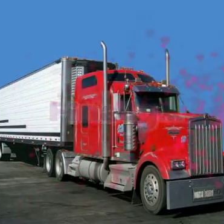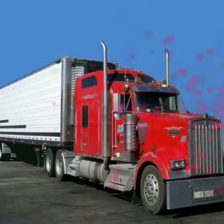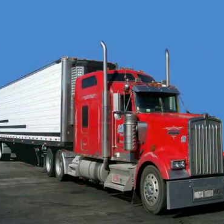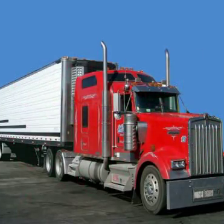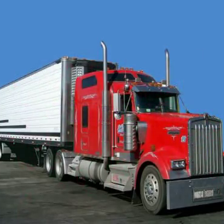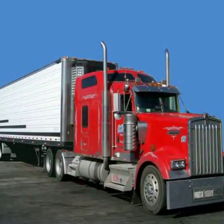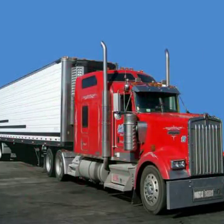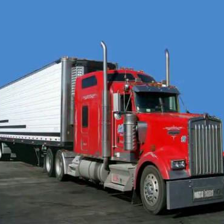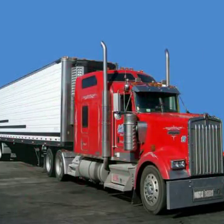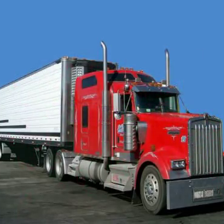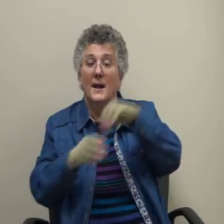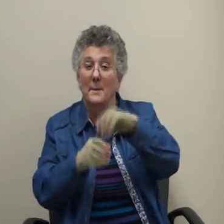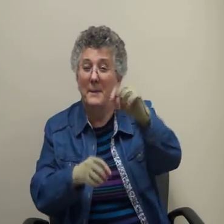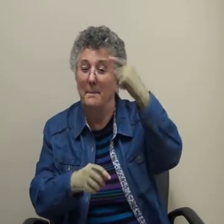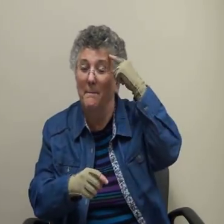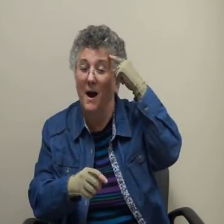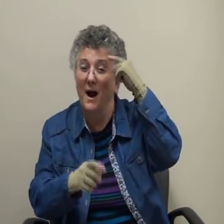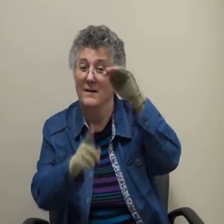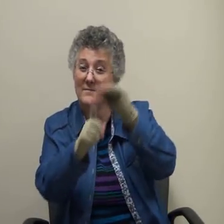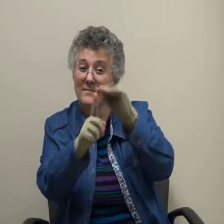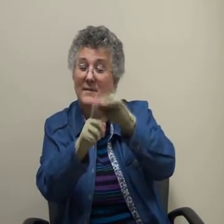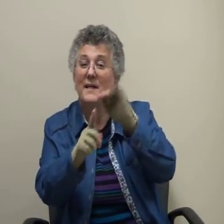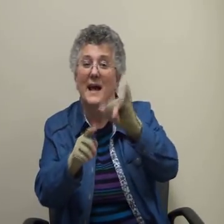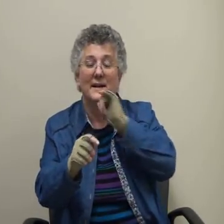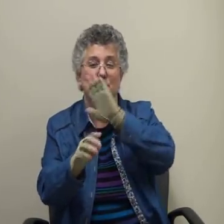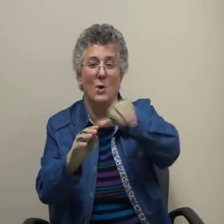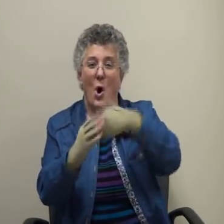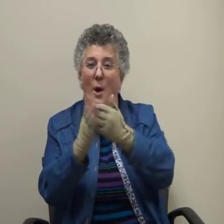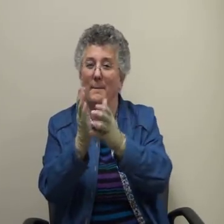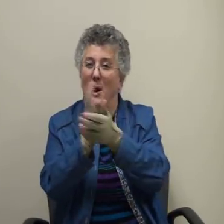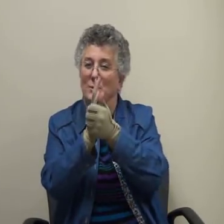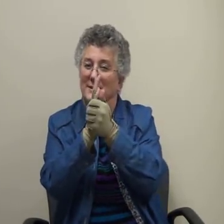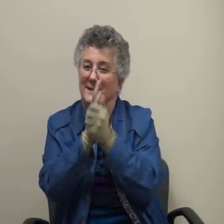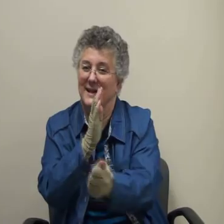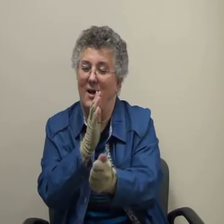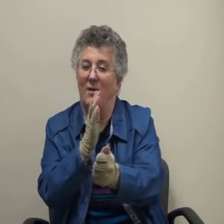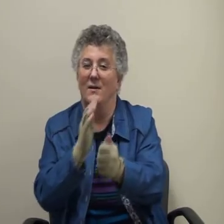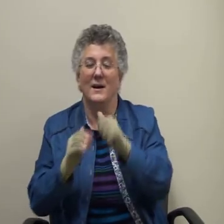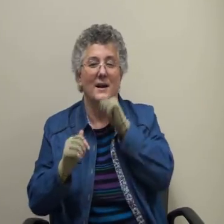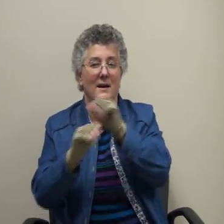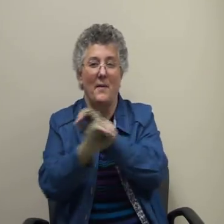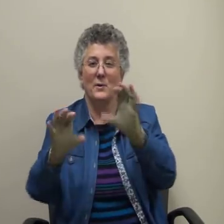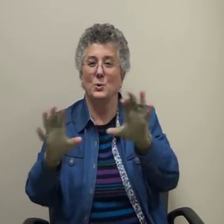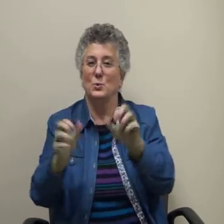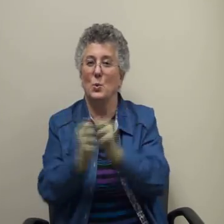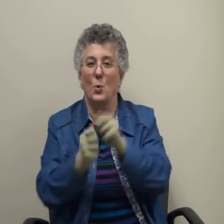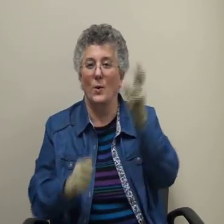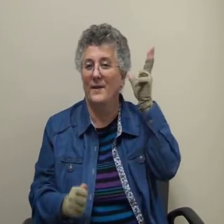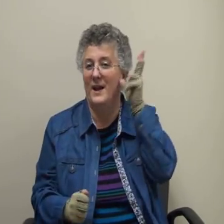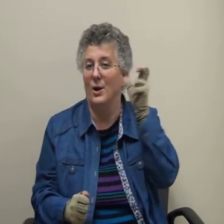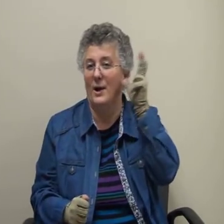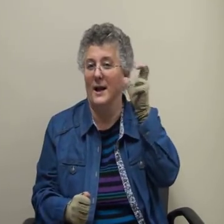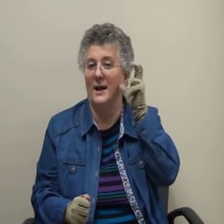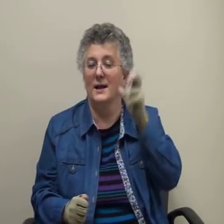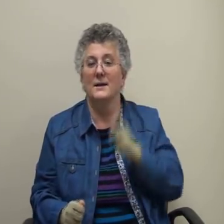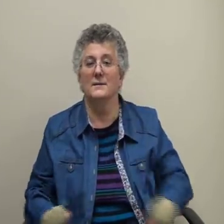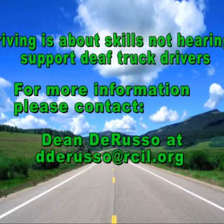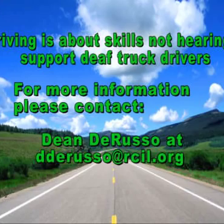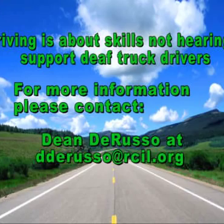Keep in mind it is all about skill and nothing to do with hearing.